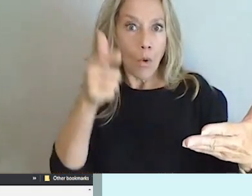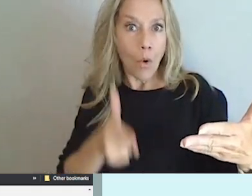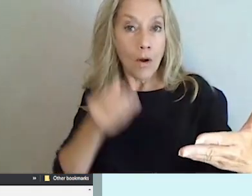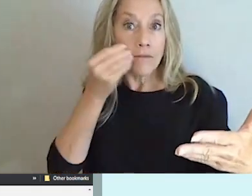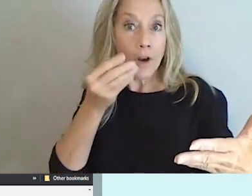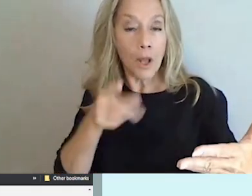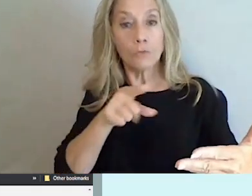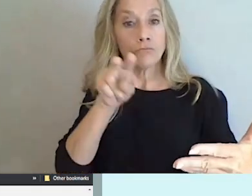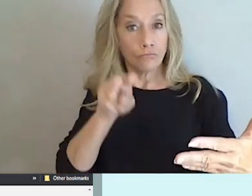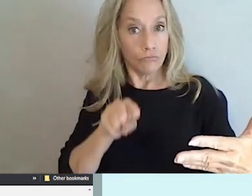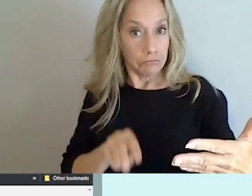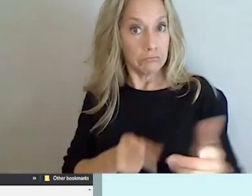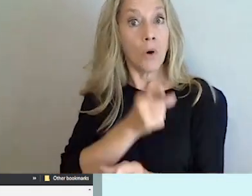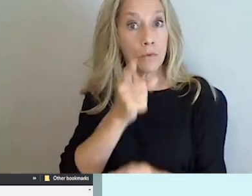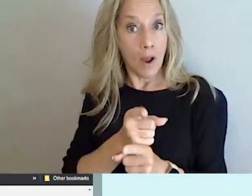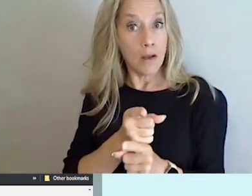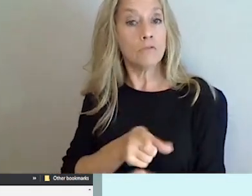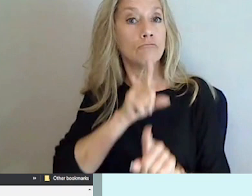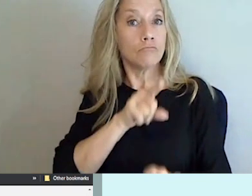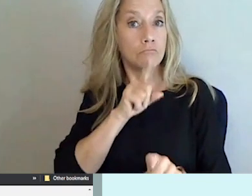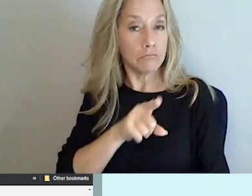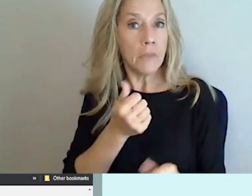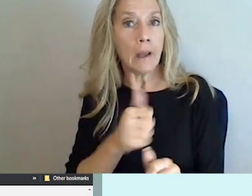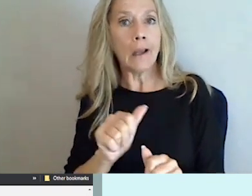confirmed all information is correct and answered any required questions,